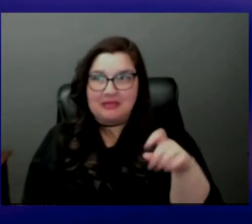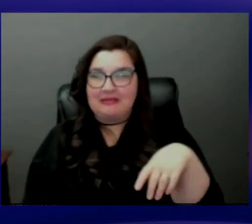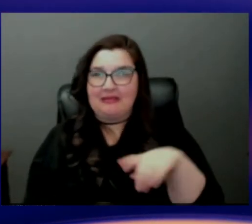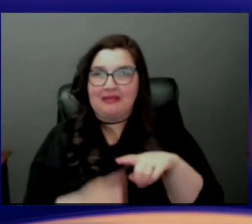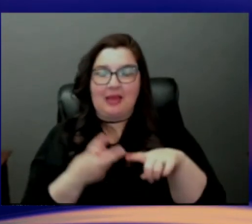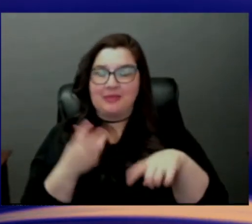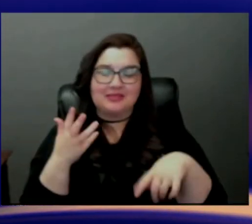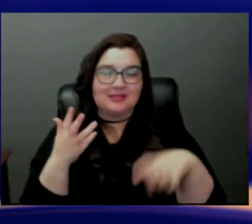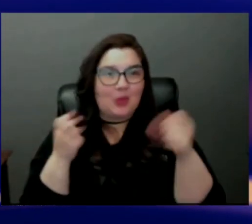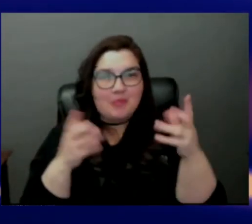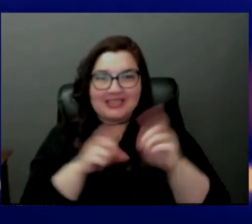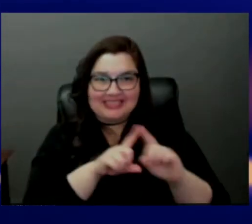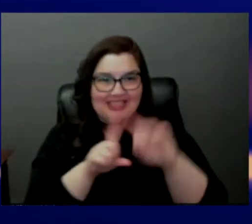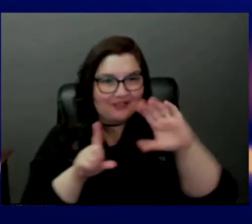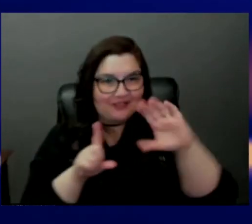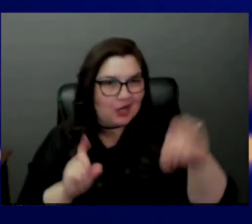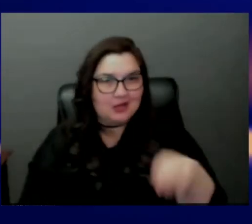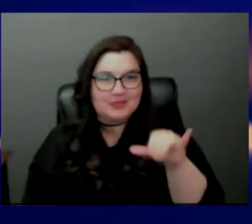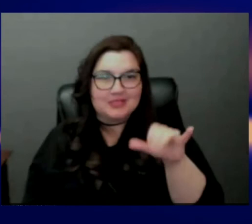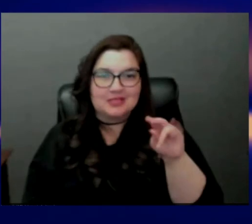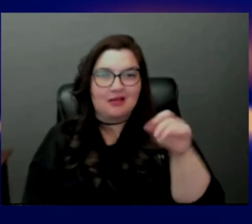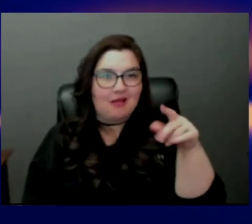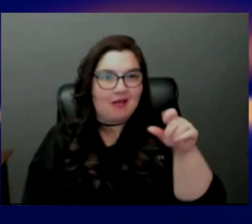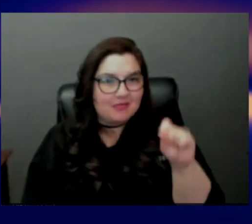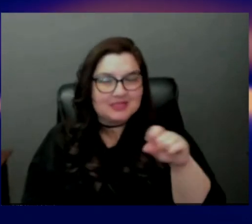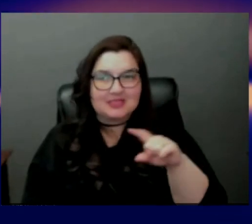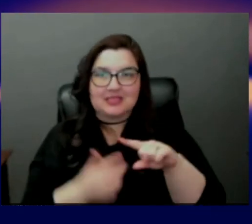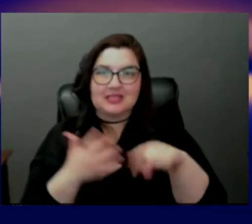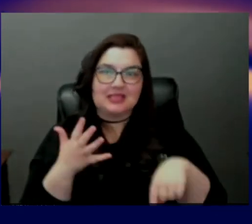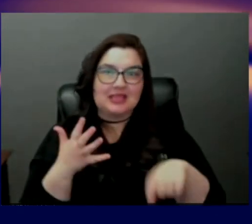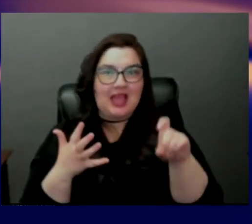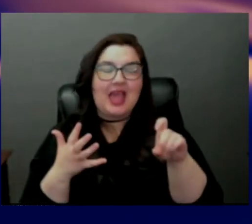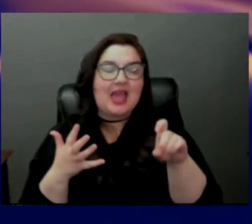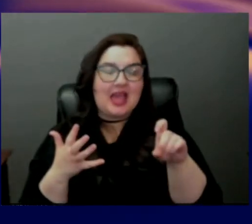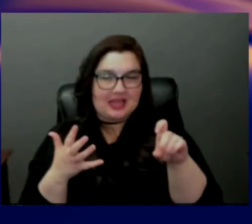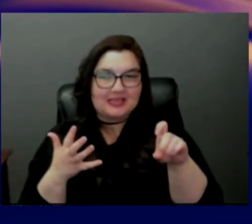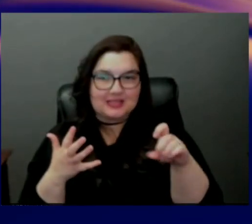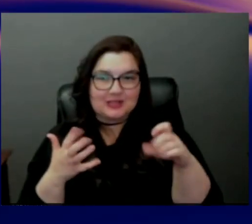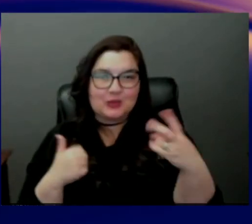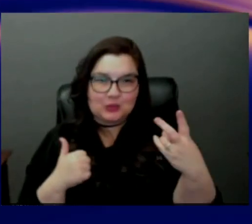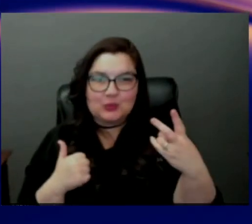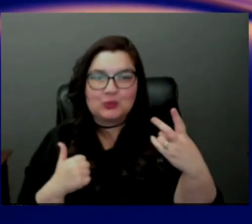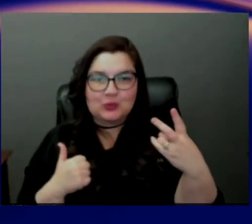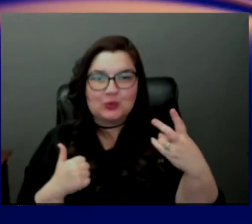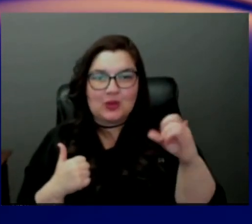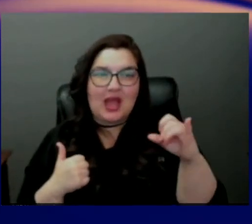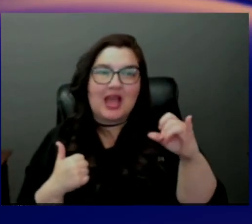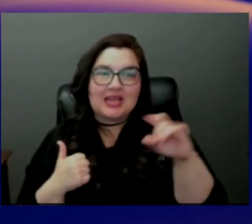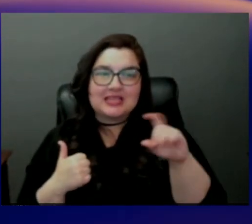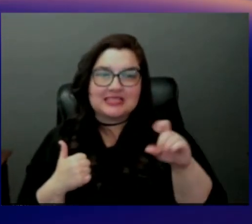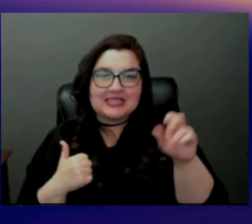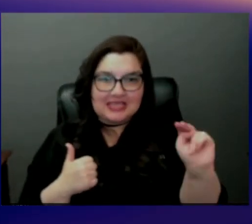People tested the X2 IEZN, compared that to our previous generation instances,